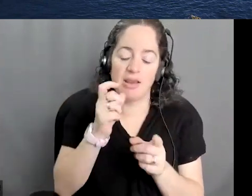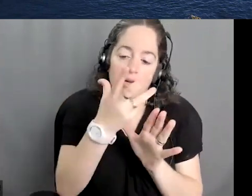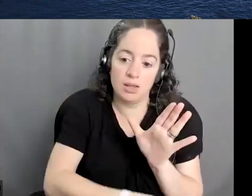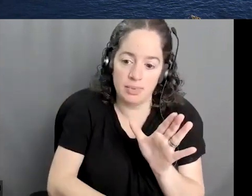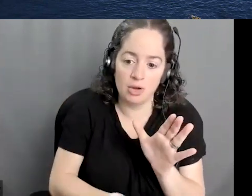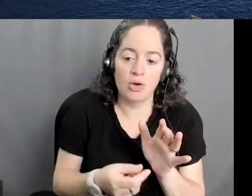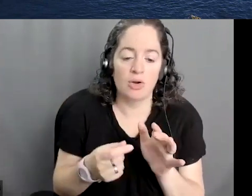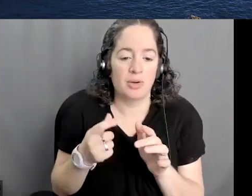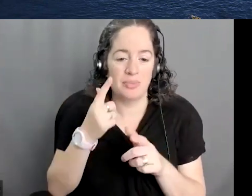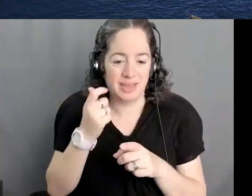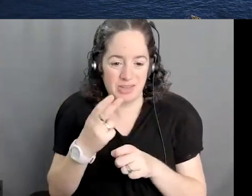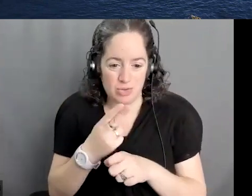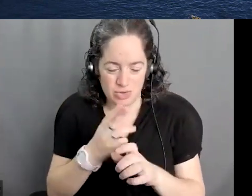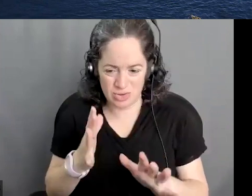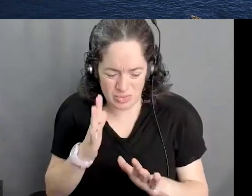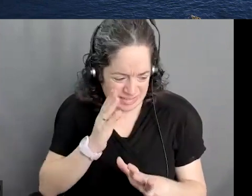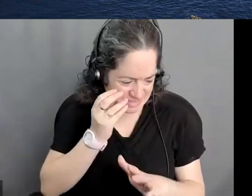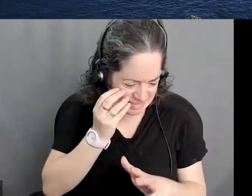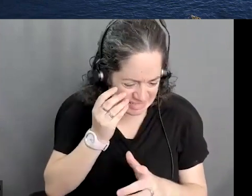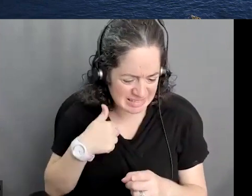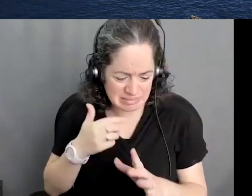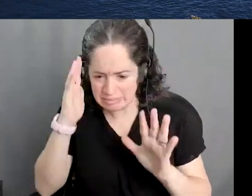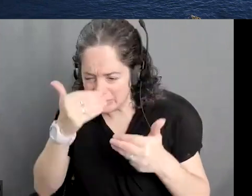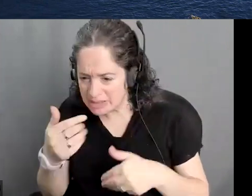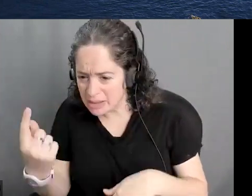if they missed columns or not.